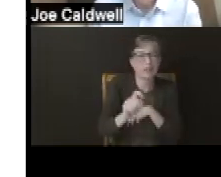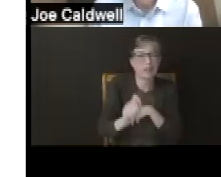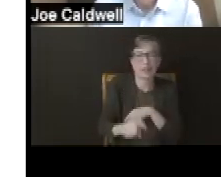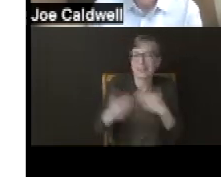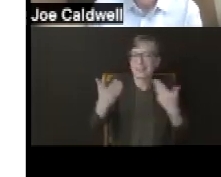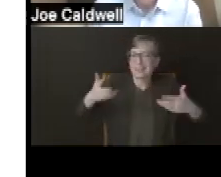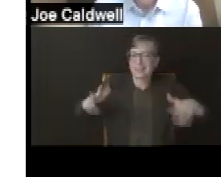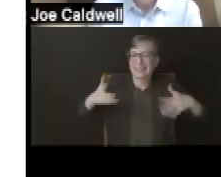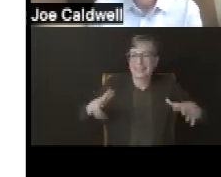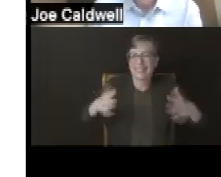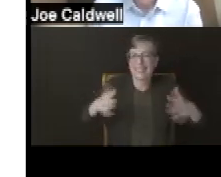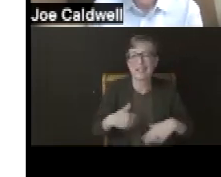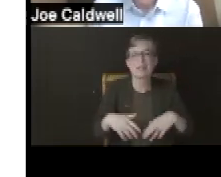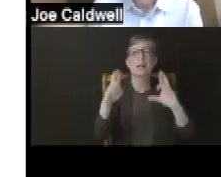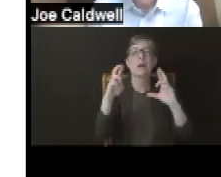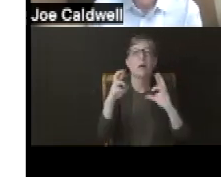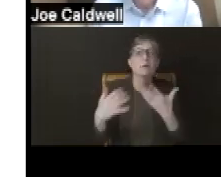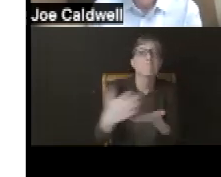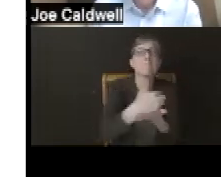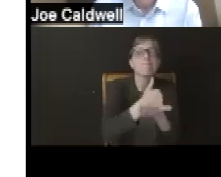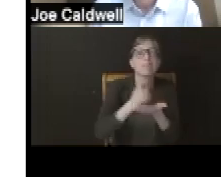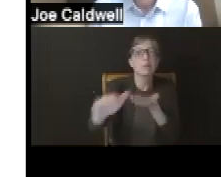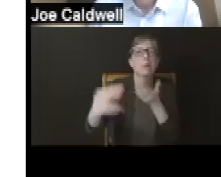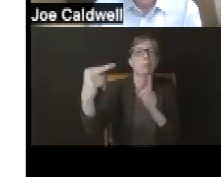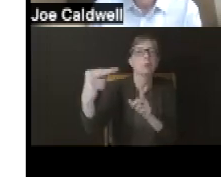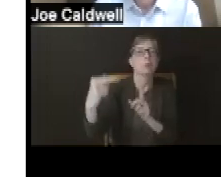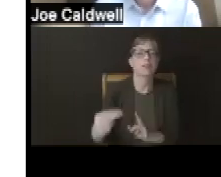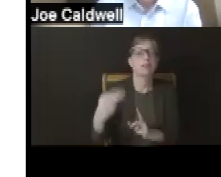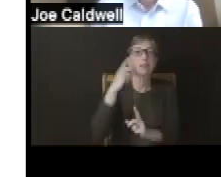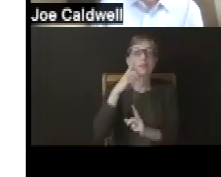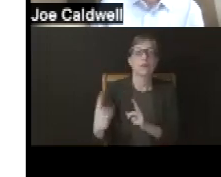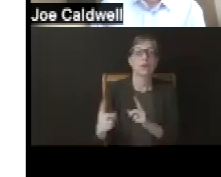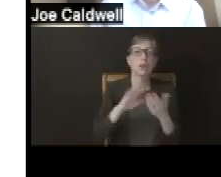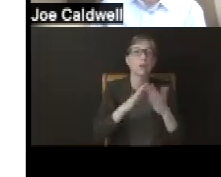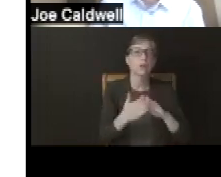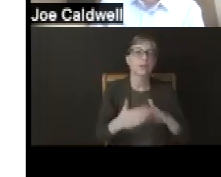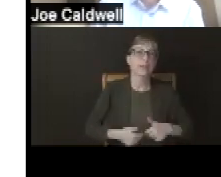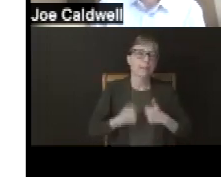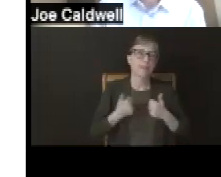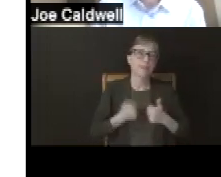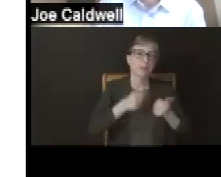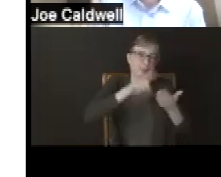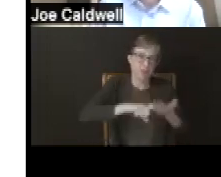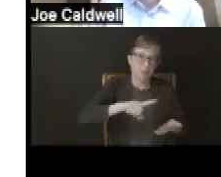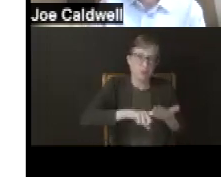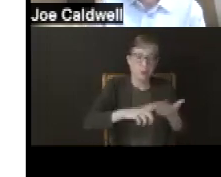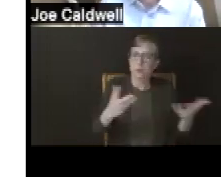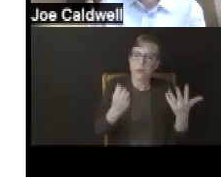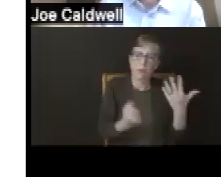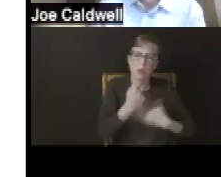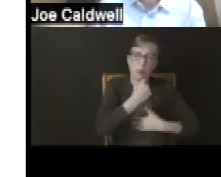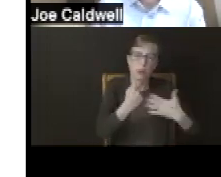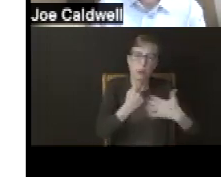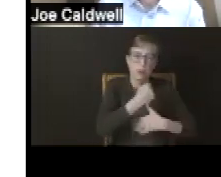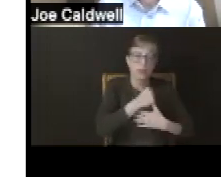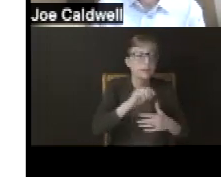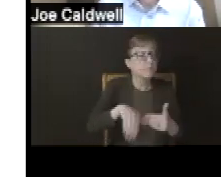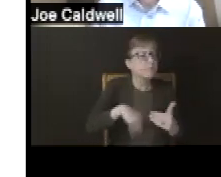about priorities for community living research. And Teresa, if you go to the next slide,